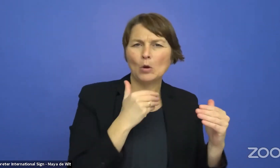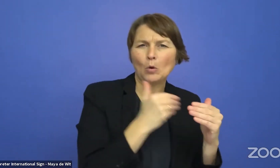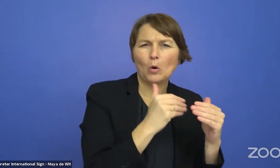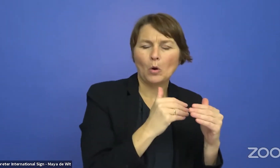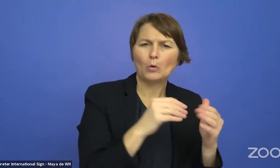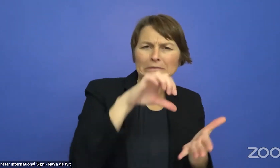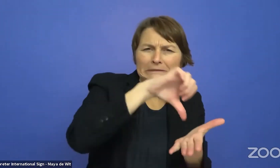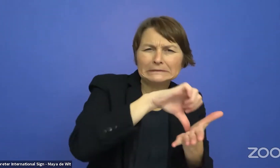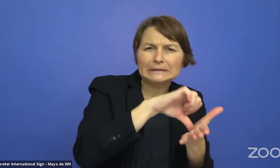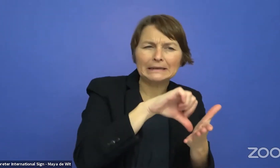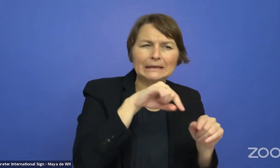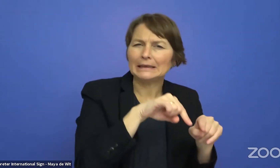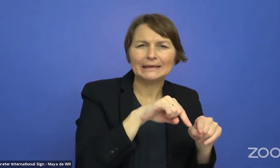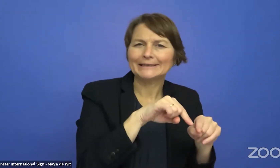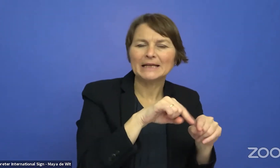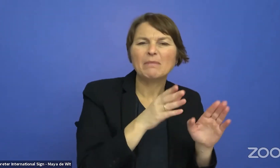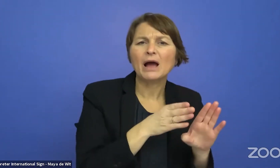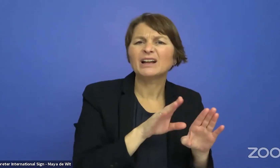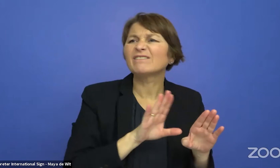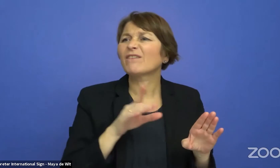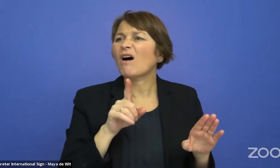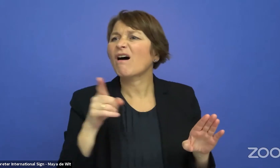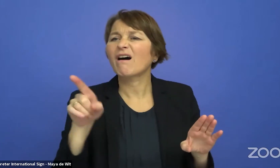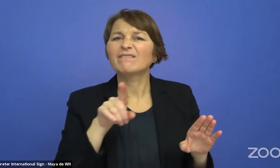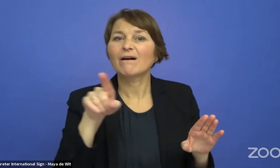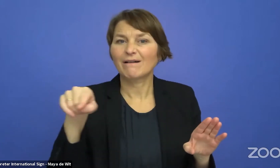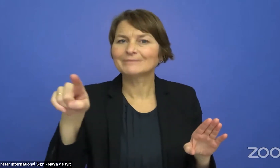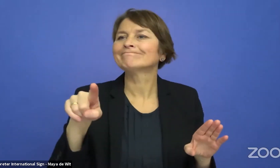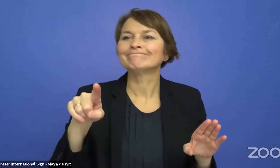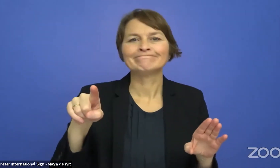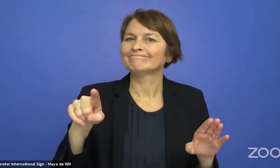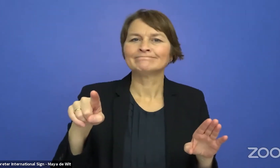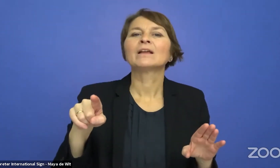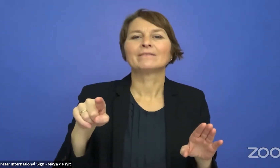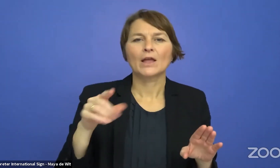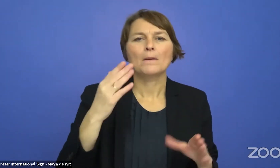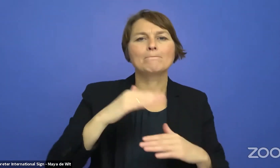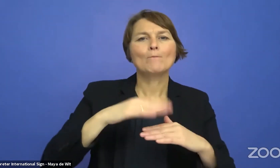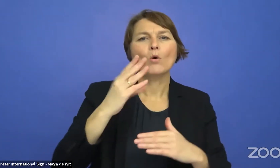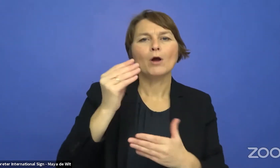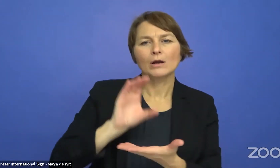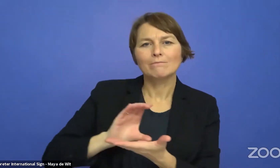the funding at the moment and spaces that are non-formal spaces are also prioritized at the